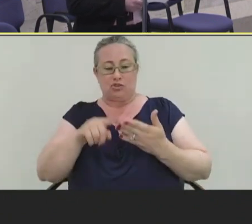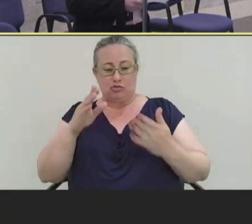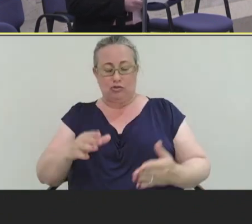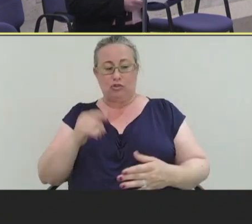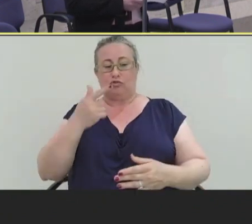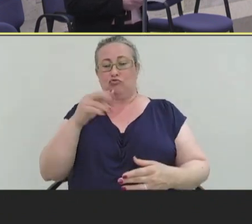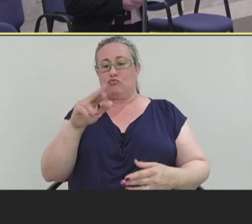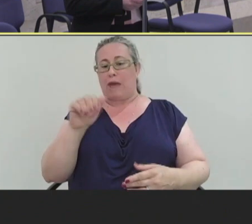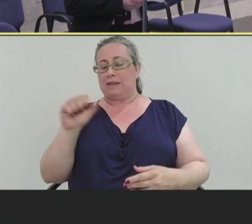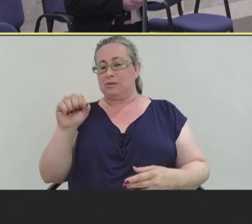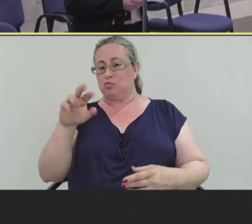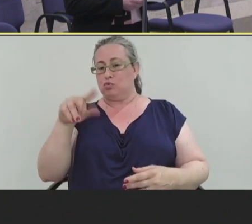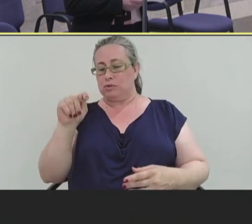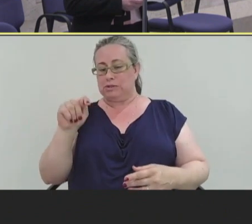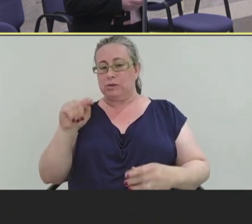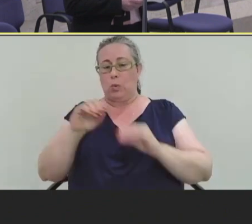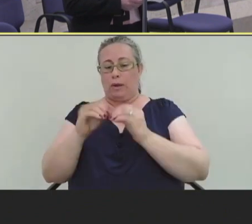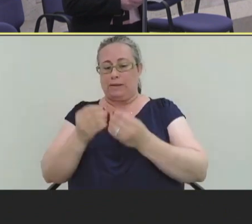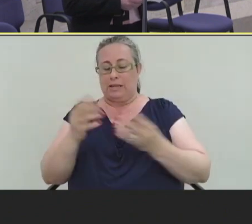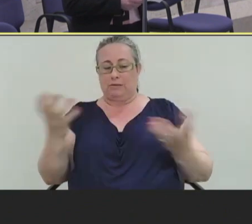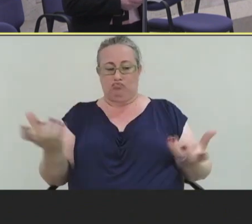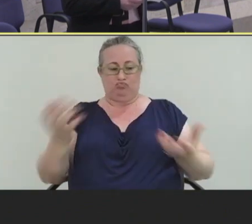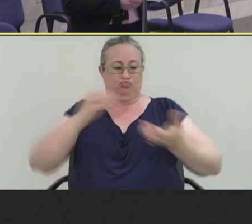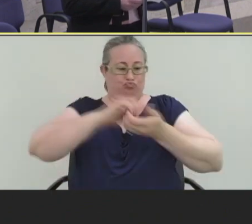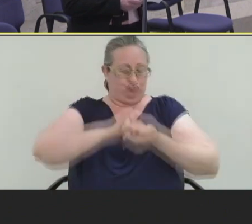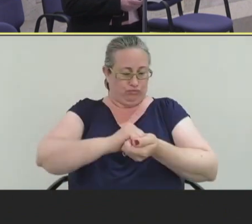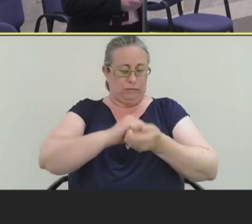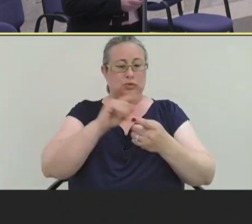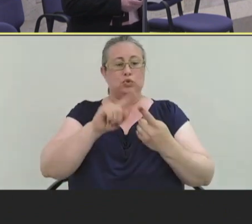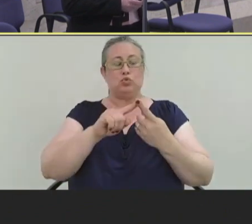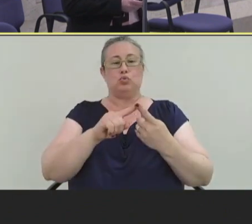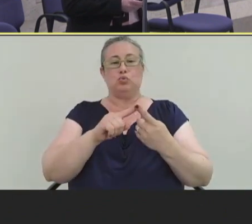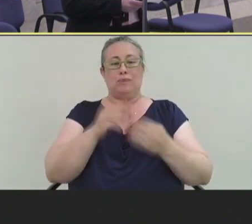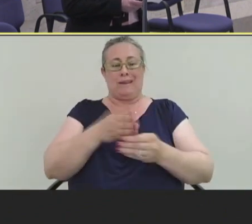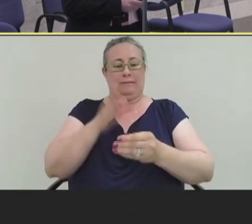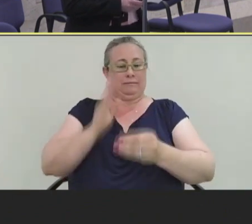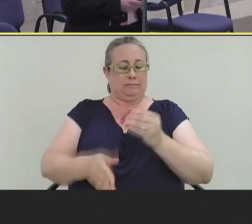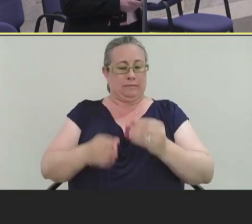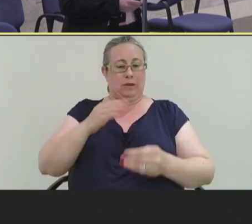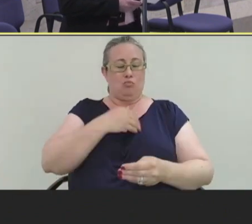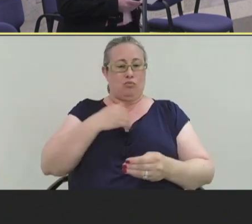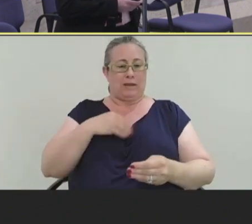national organizations that we've come together to end breast cancer through the power of action and